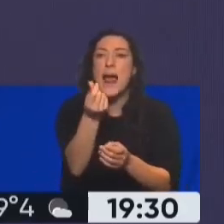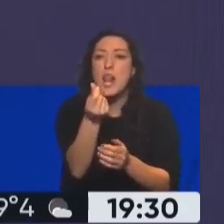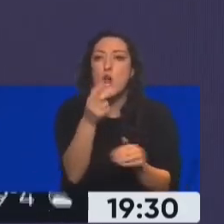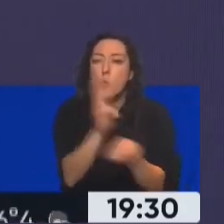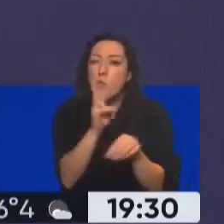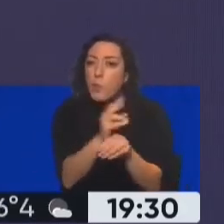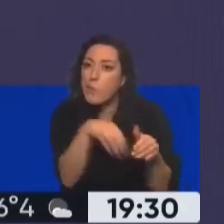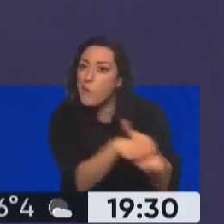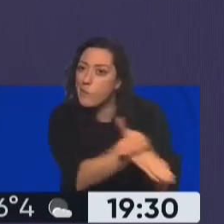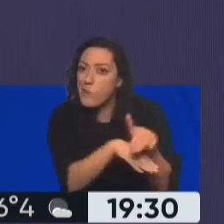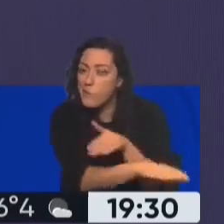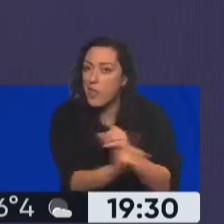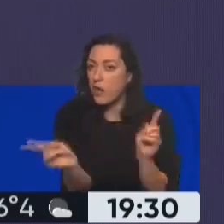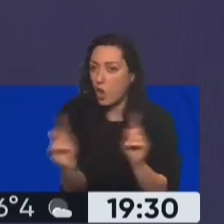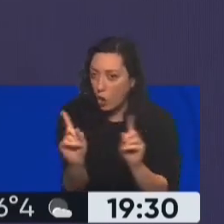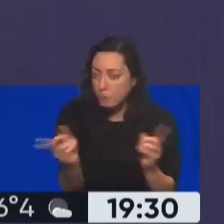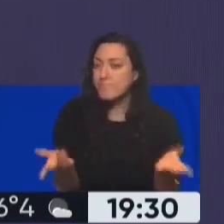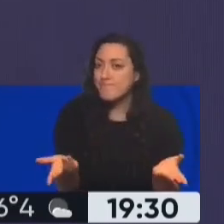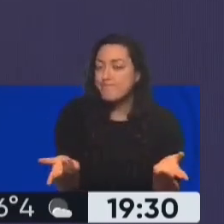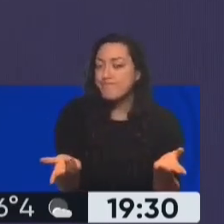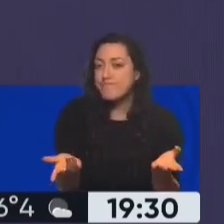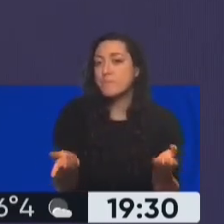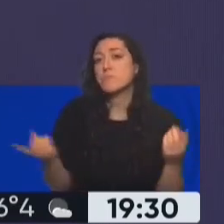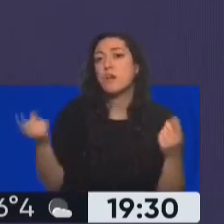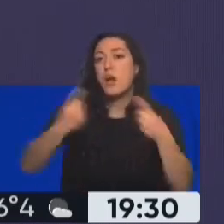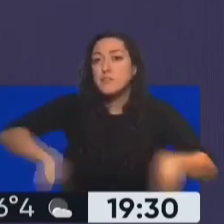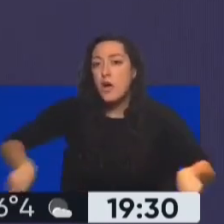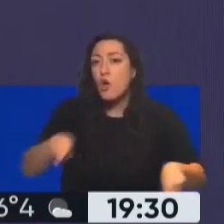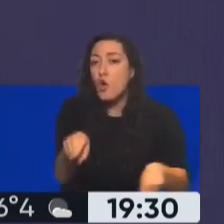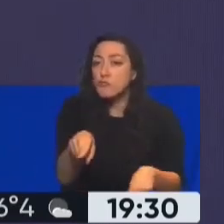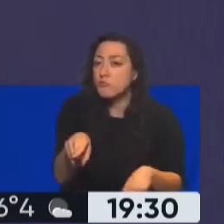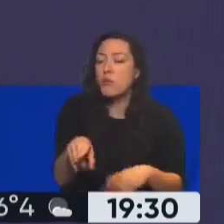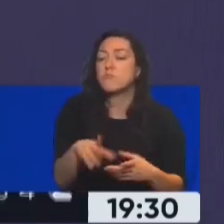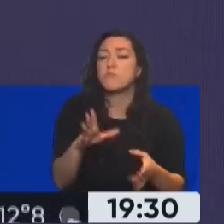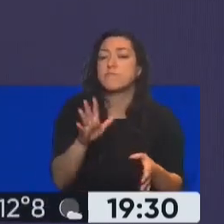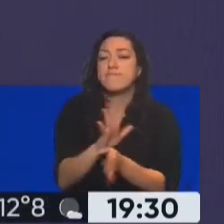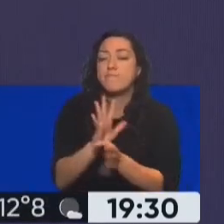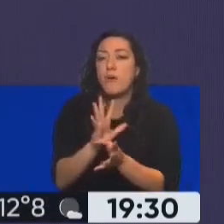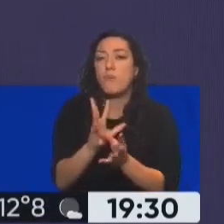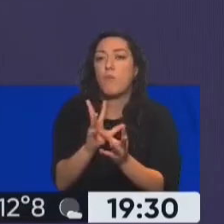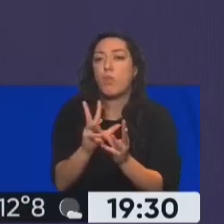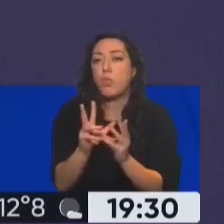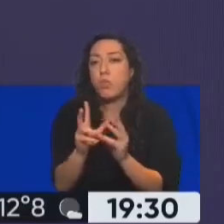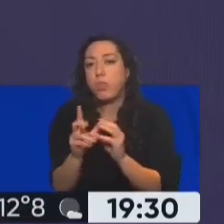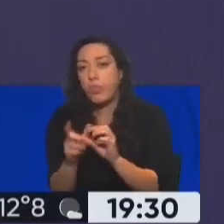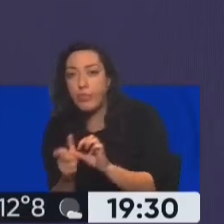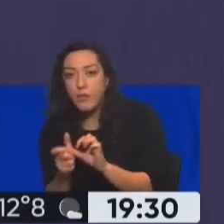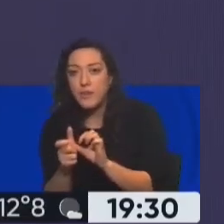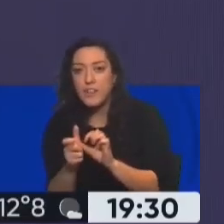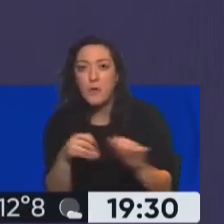I mean, what happened with this type of good is that it degraded over time. So, it's like having...